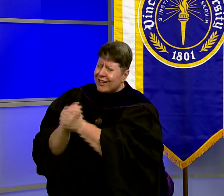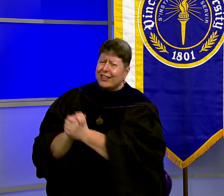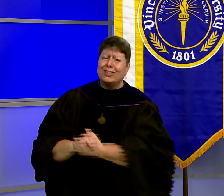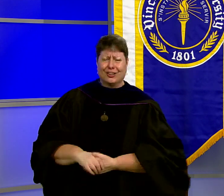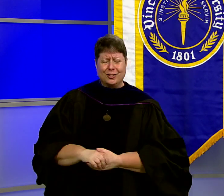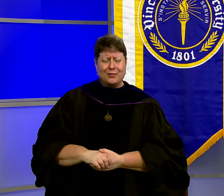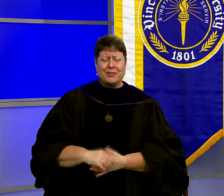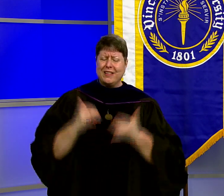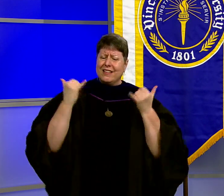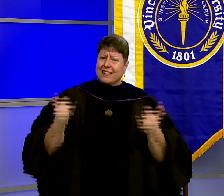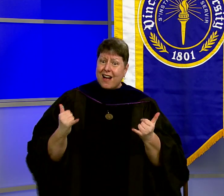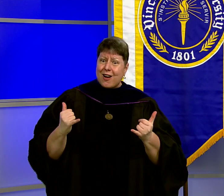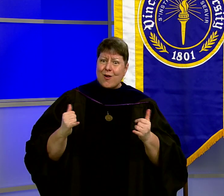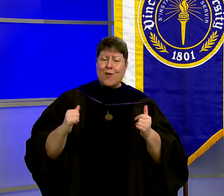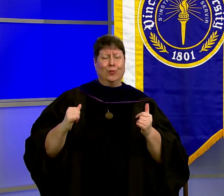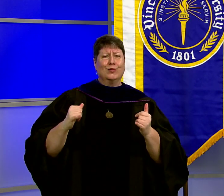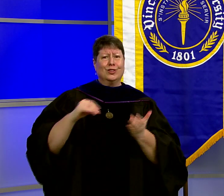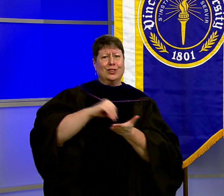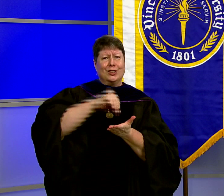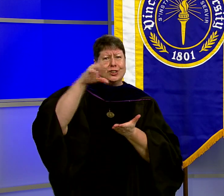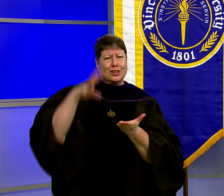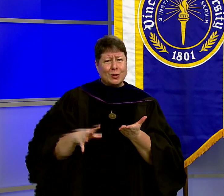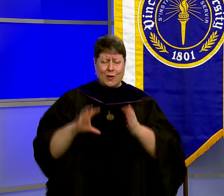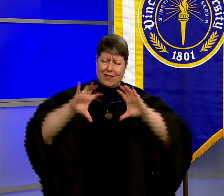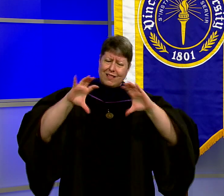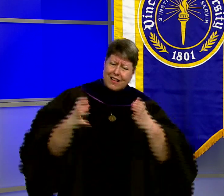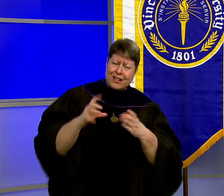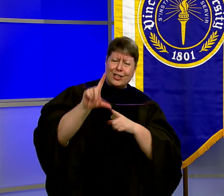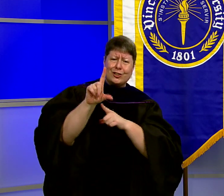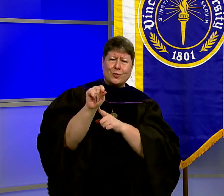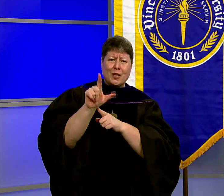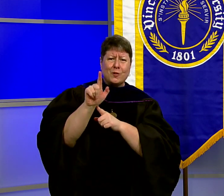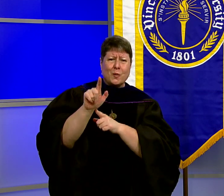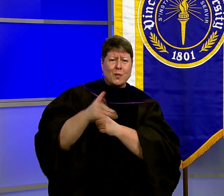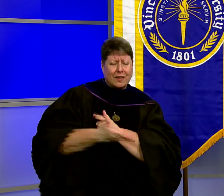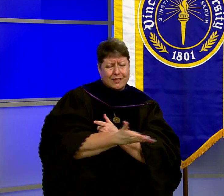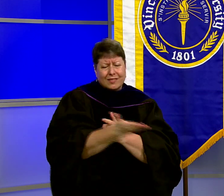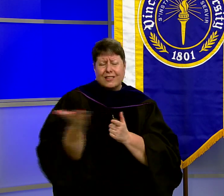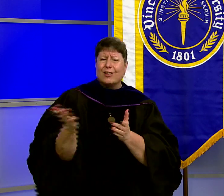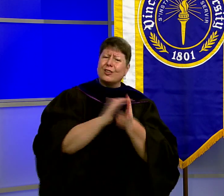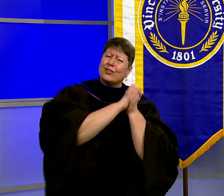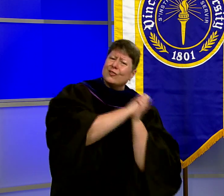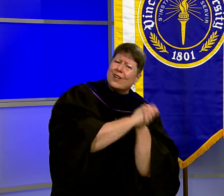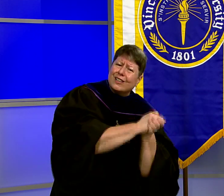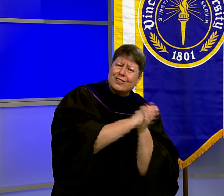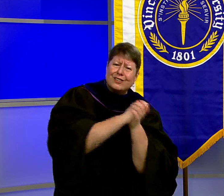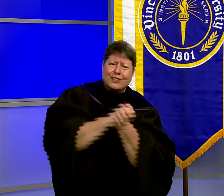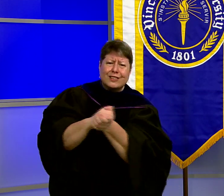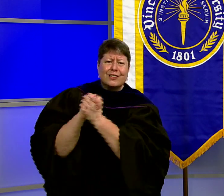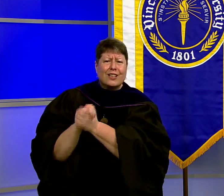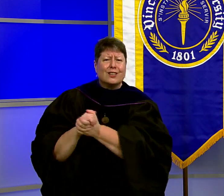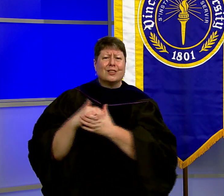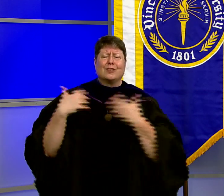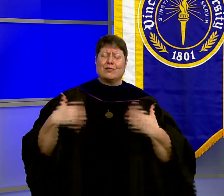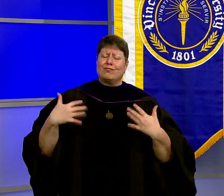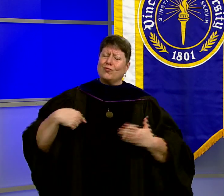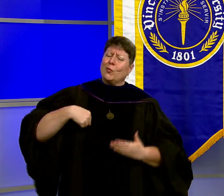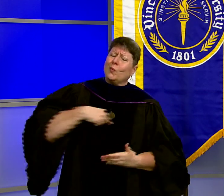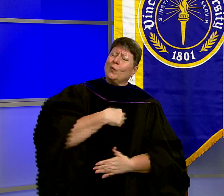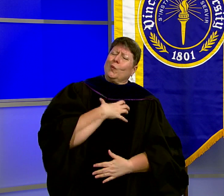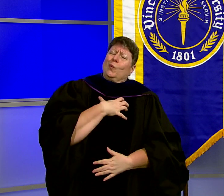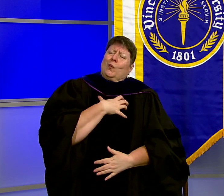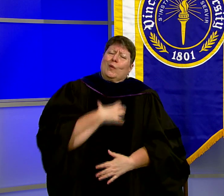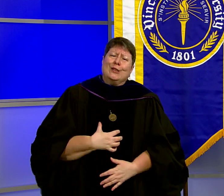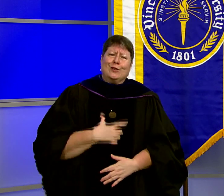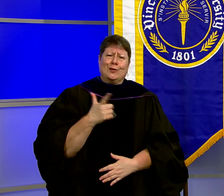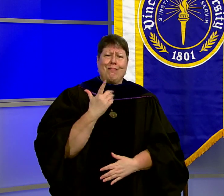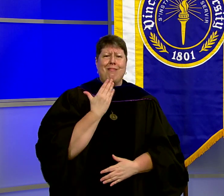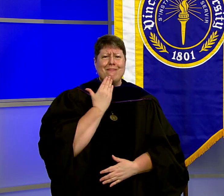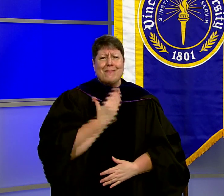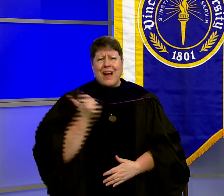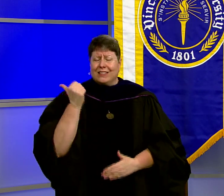congratulations to all students of the class of 2021 we wish you the best in your lifetime journey